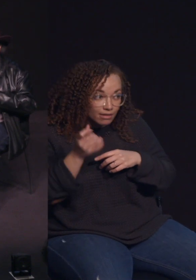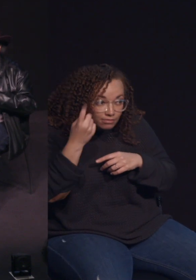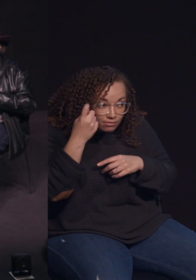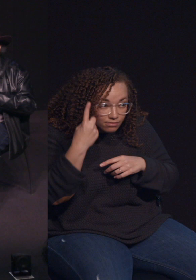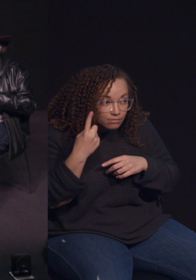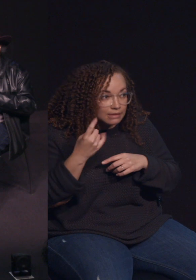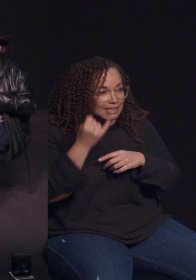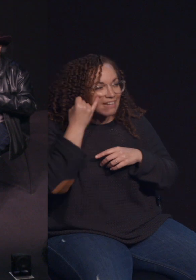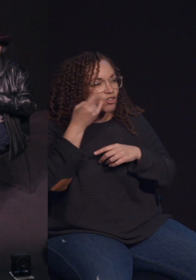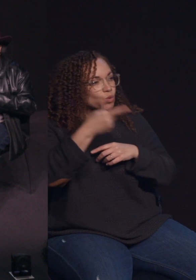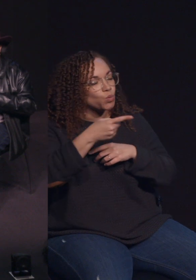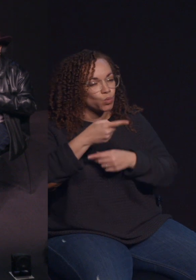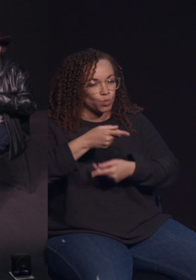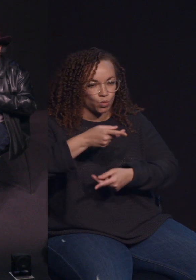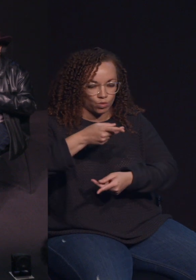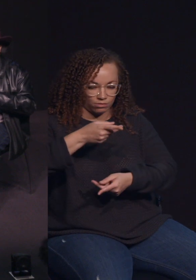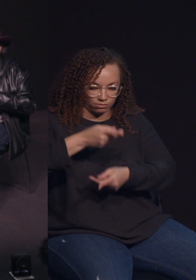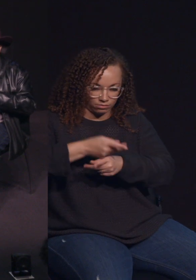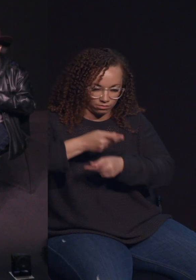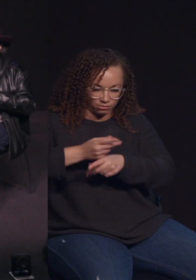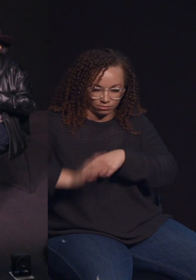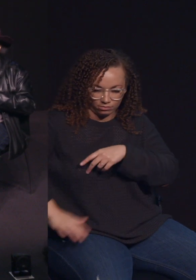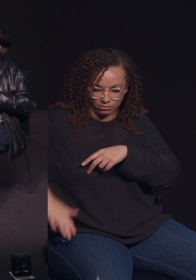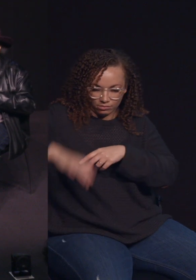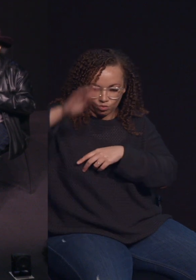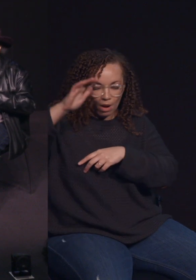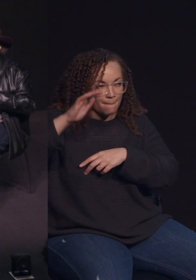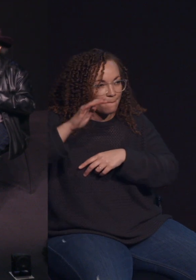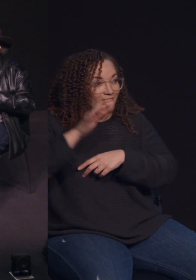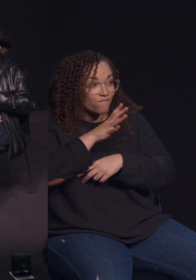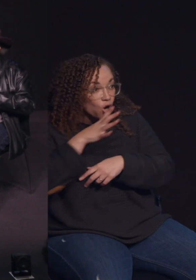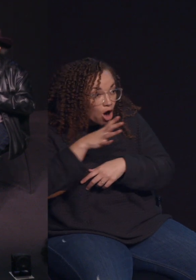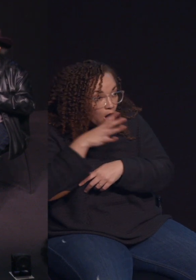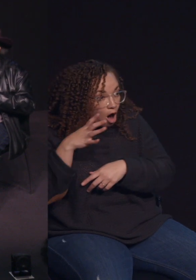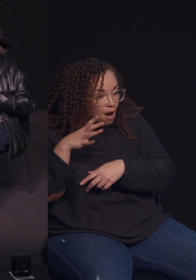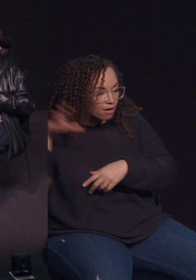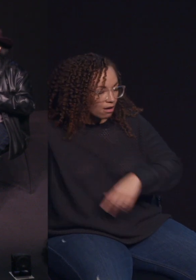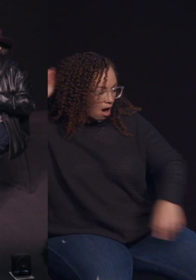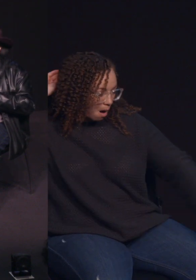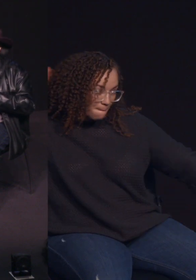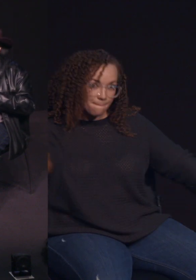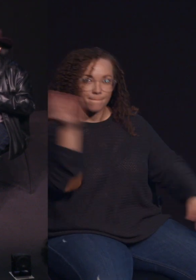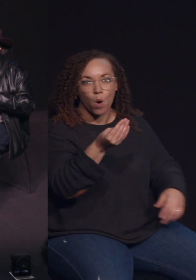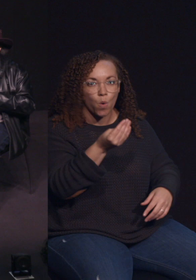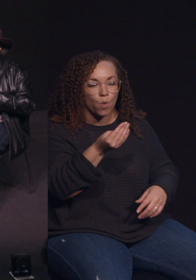raised on a farm those things will come back to you. If you were taught something, it comes back to you.